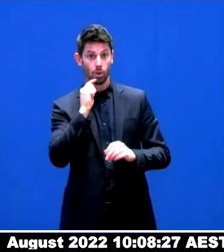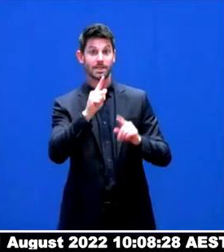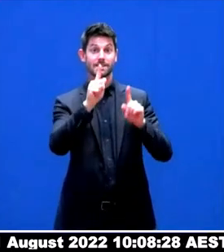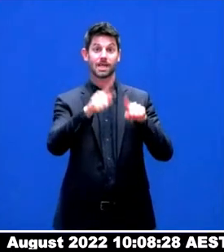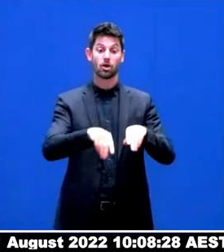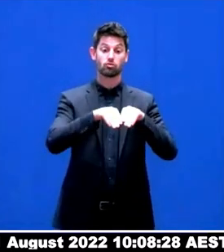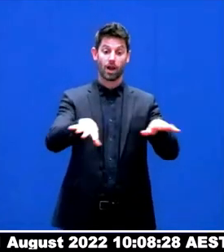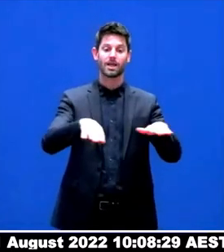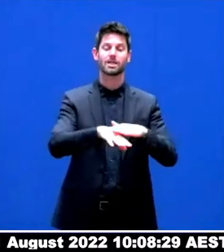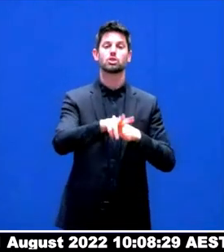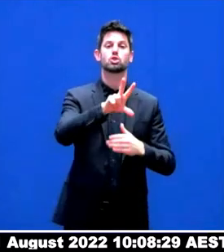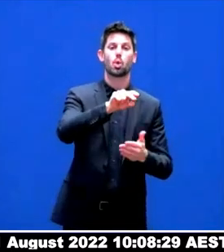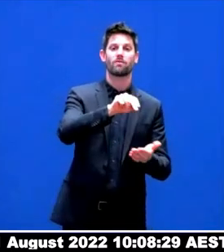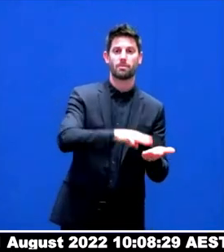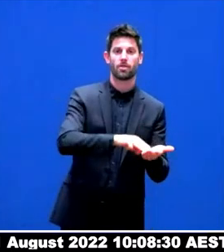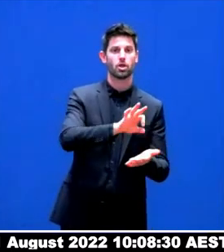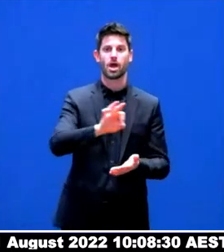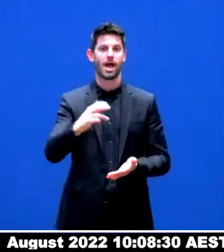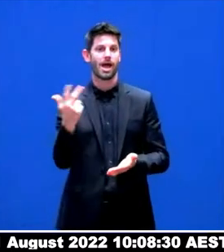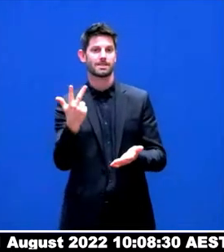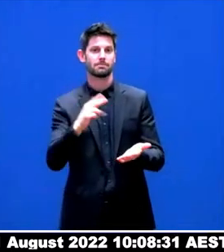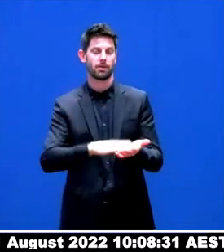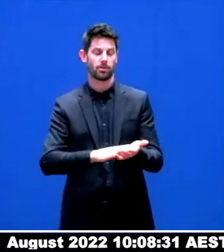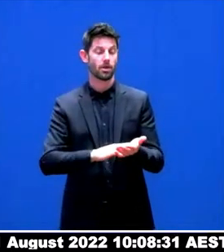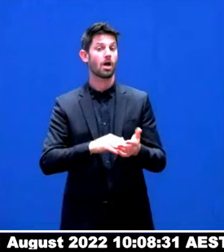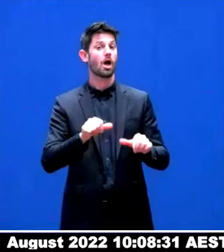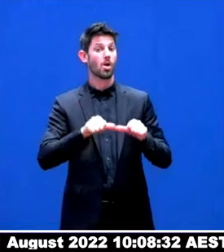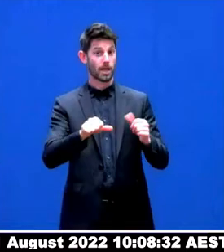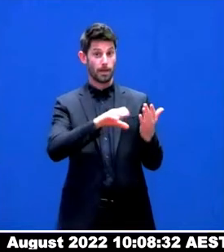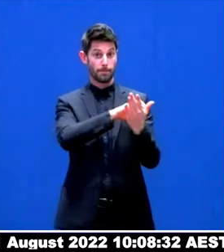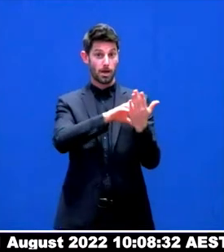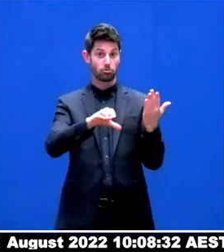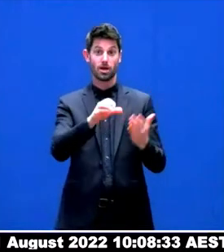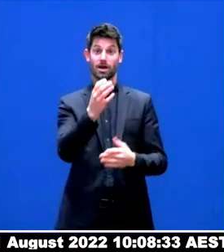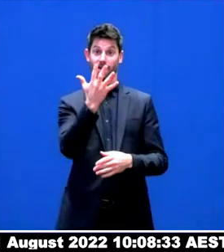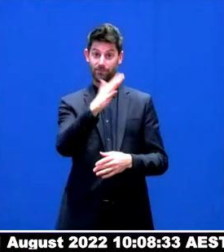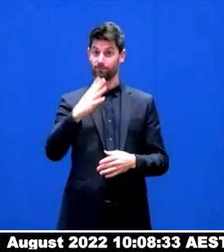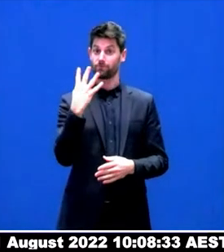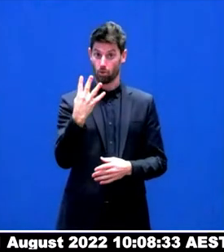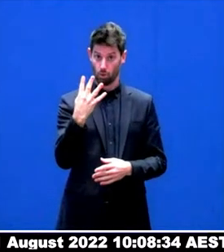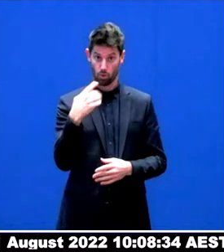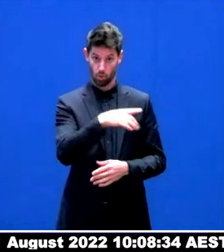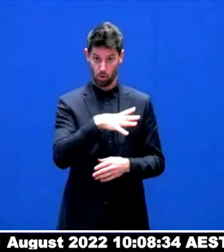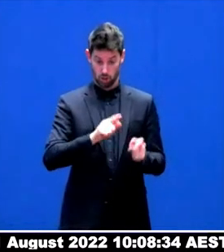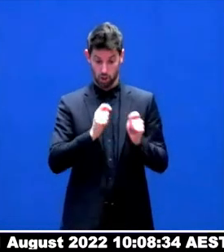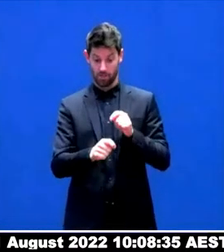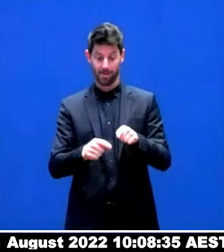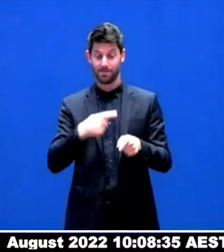Okay. So, the change to that would be to paragraph 54 and this is the fourth sentence. DEBBIE MITCHELL: Yes.